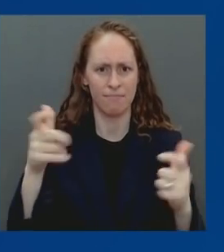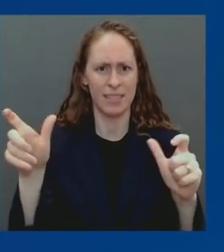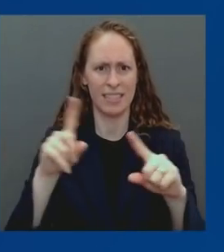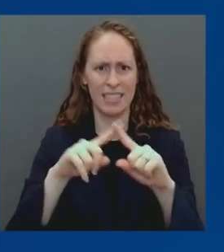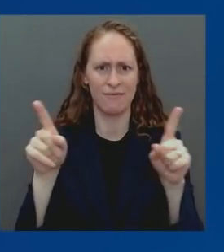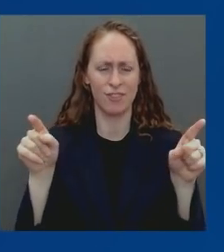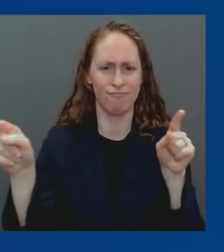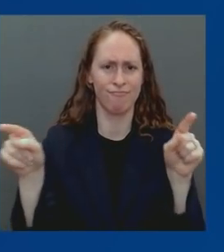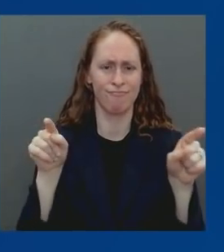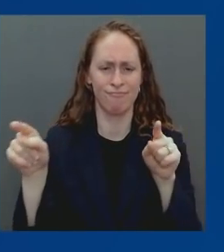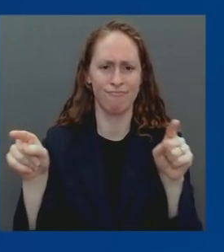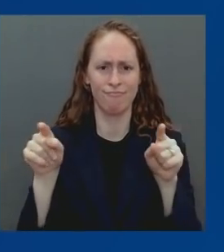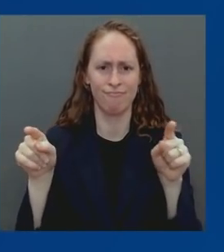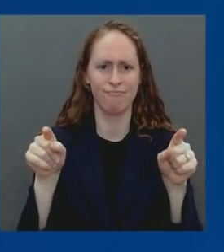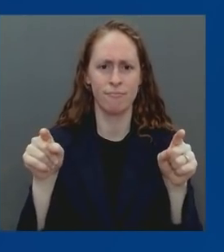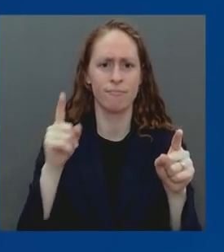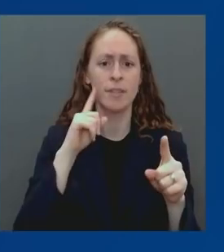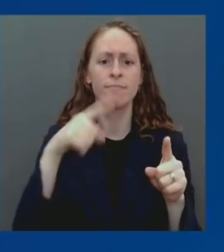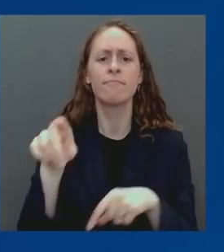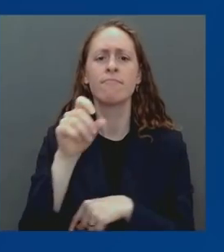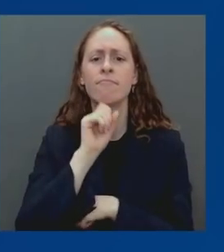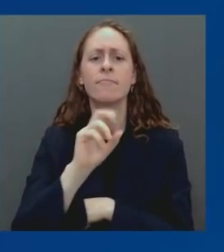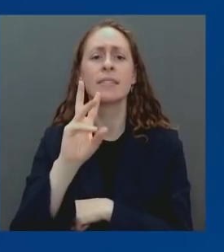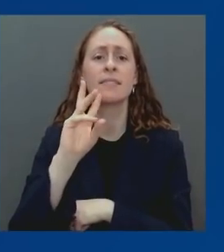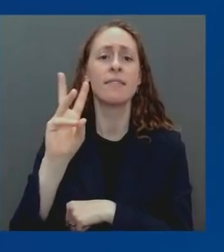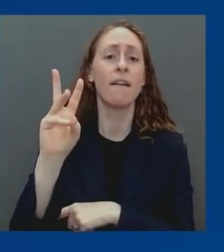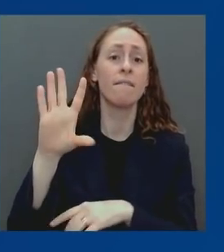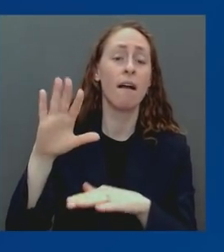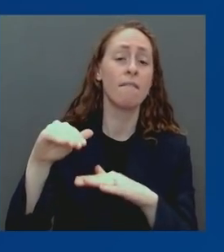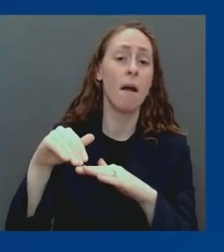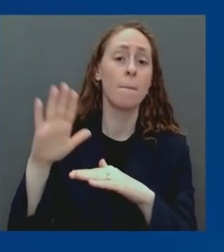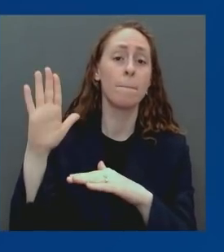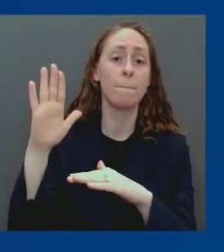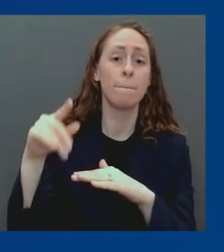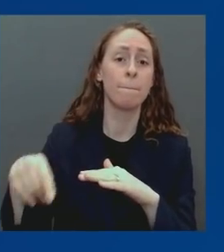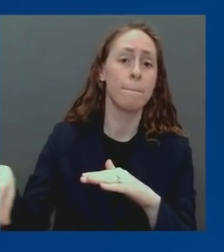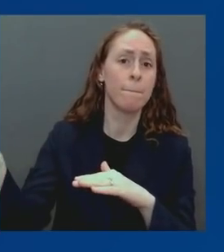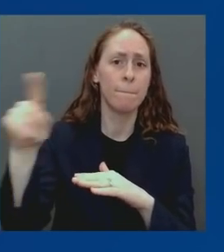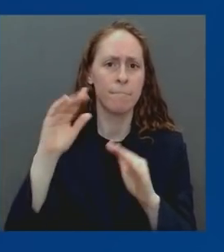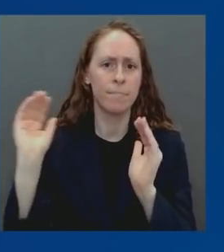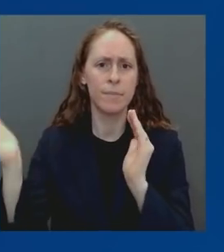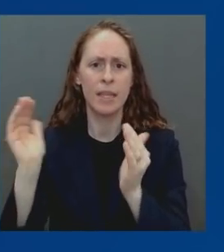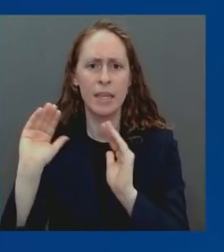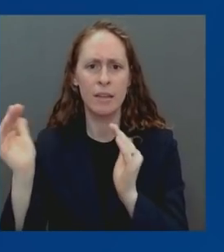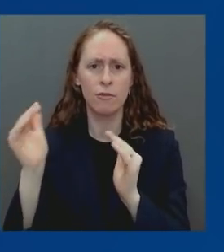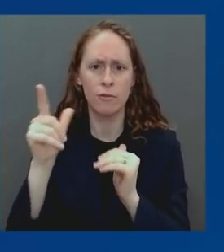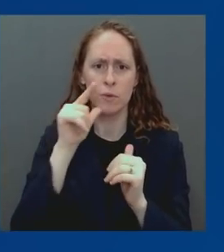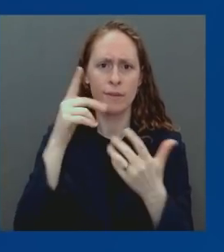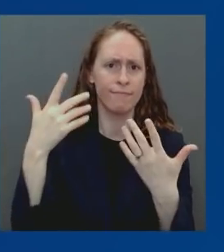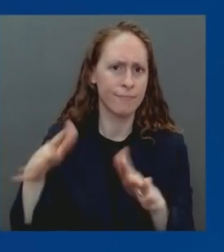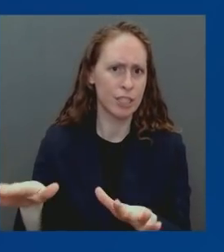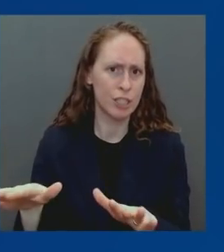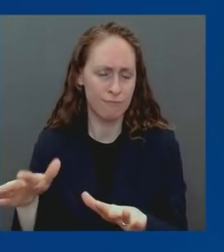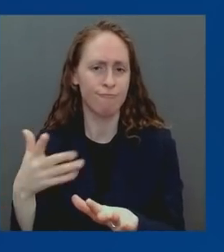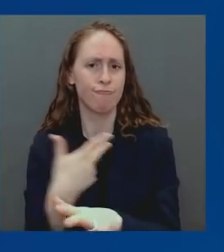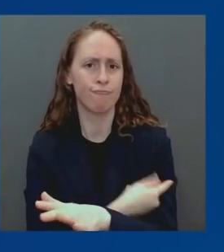who are unvaccinated and boosted in the general population -- in blue -- and those who are hospitalized -- in green.